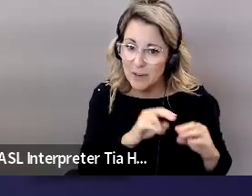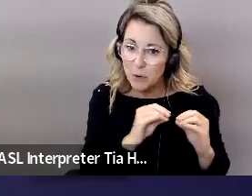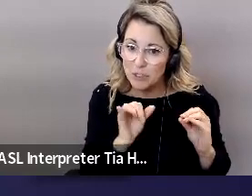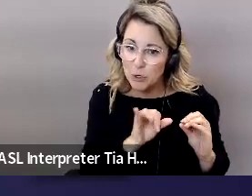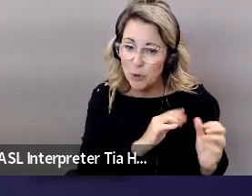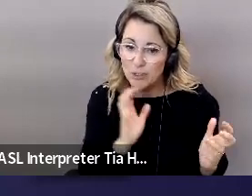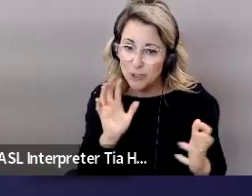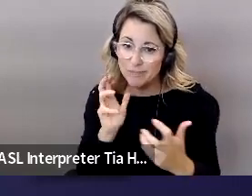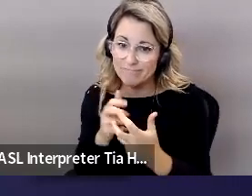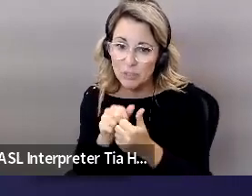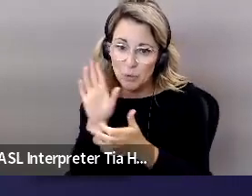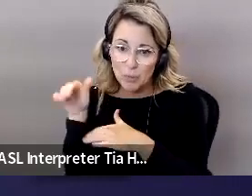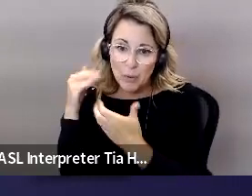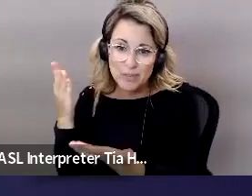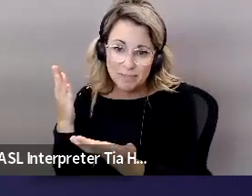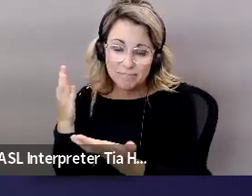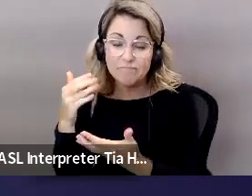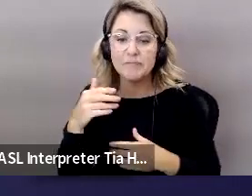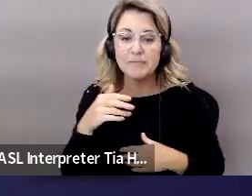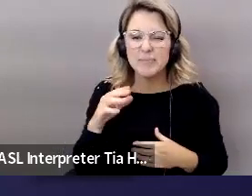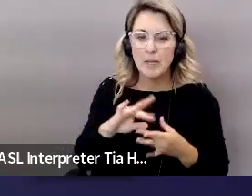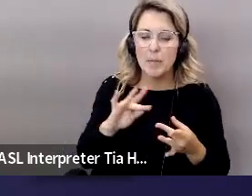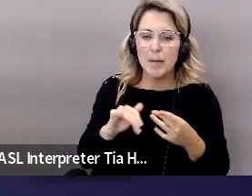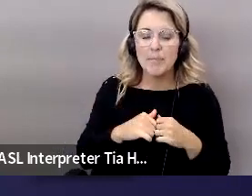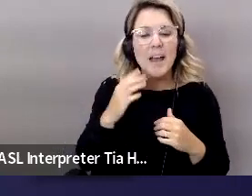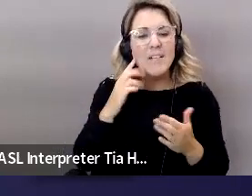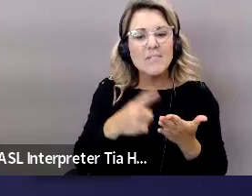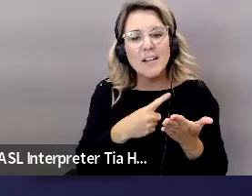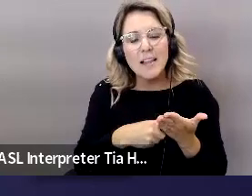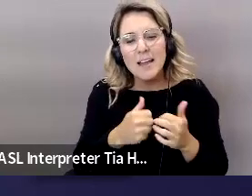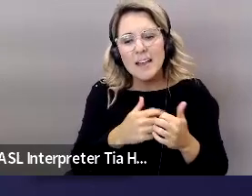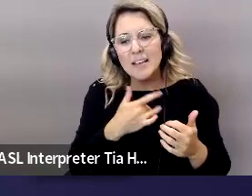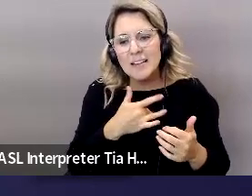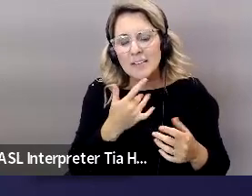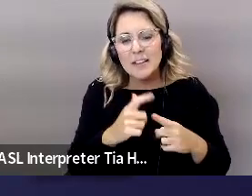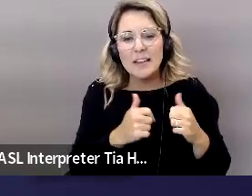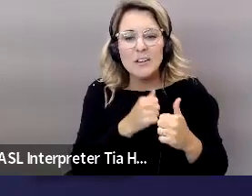there's been projects where we've written these proposals where there's not necessarily published